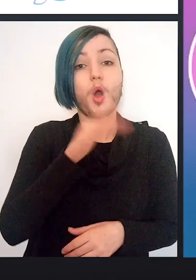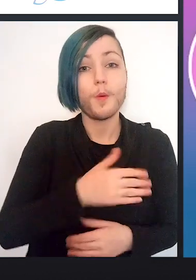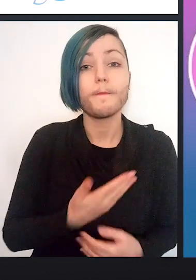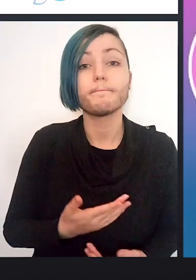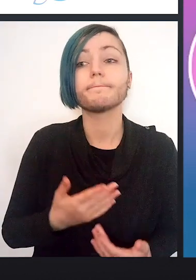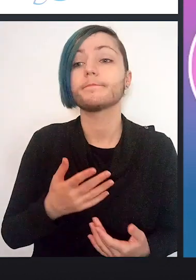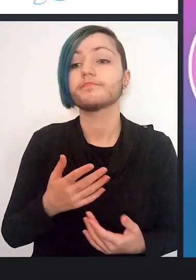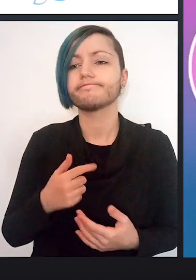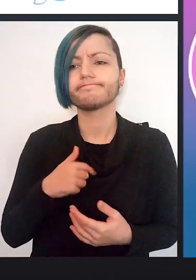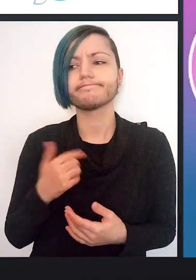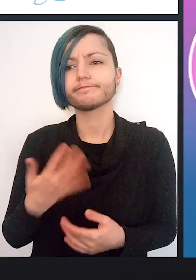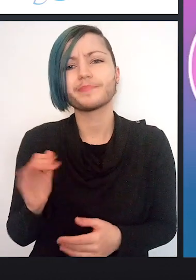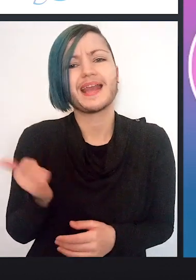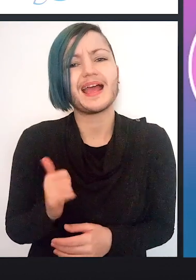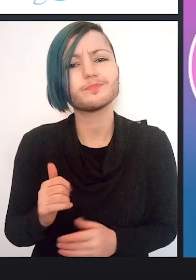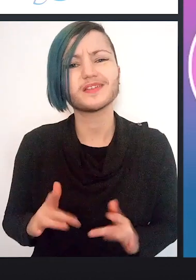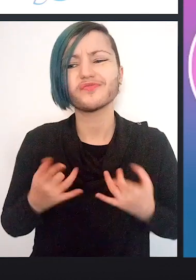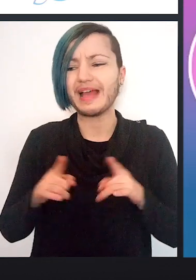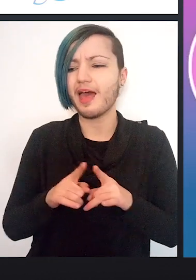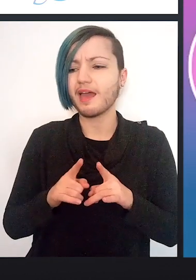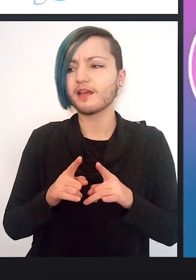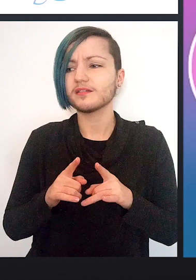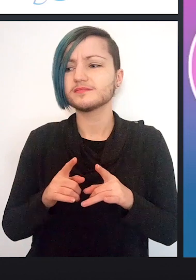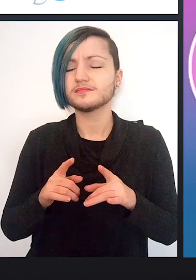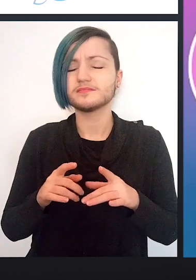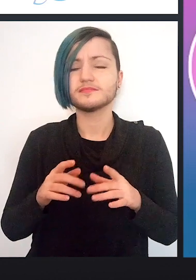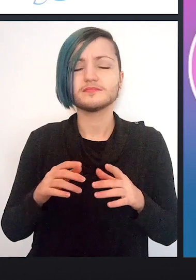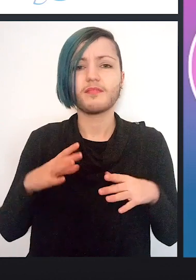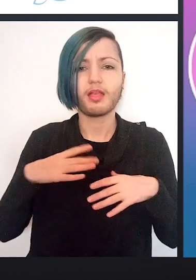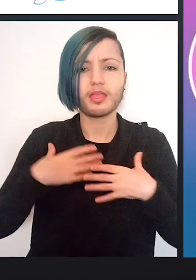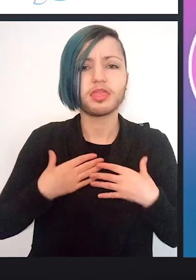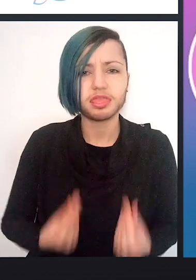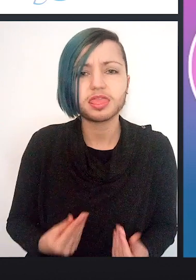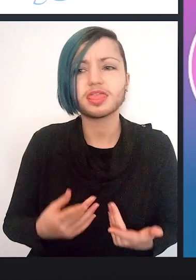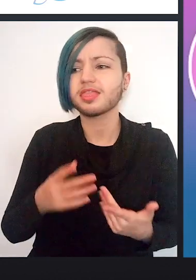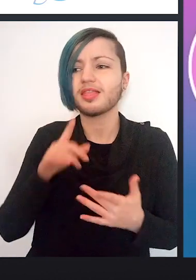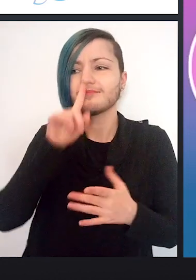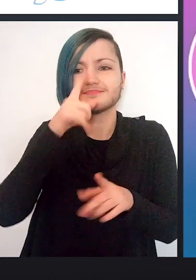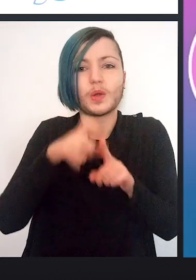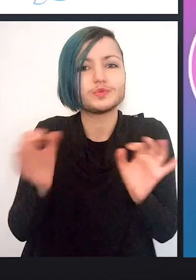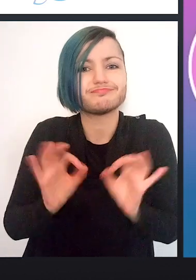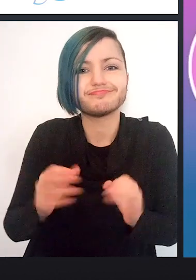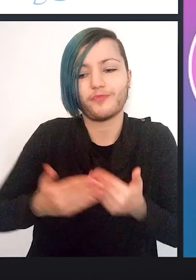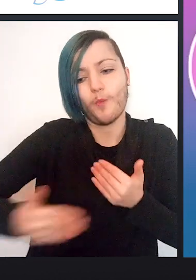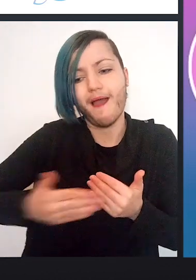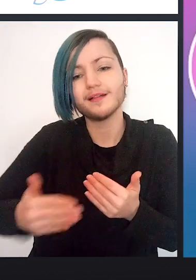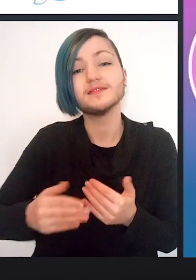again, I expected to feel debilitated for quite a while and I think the week after